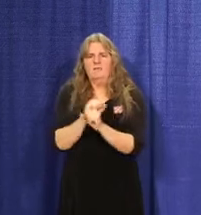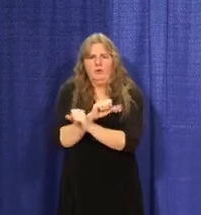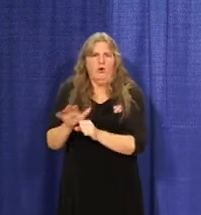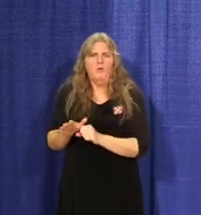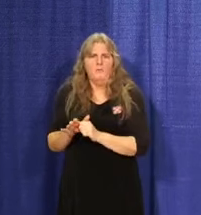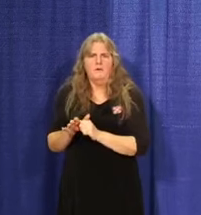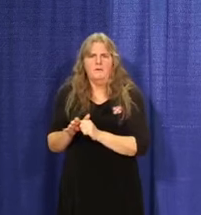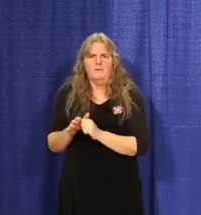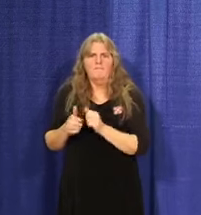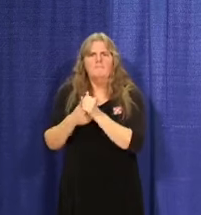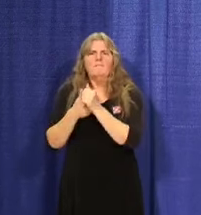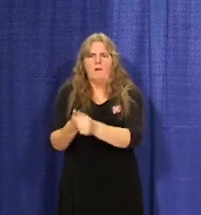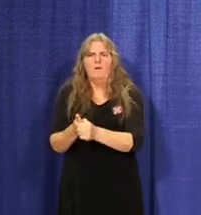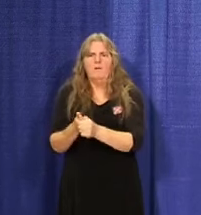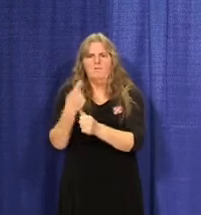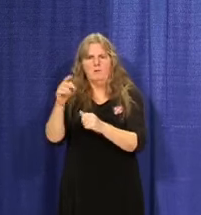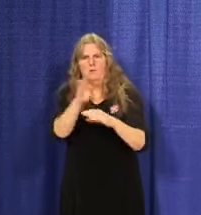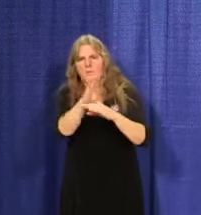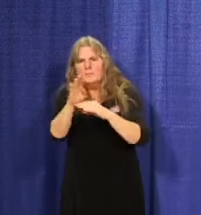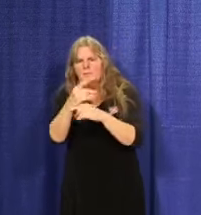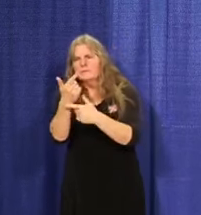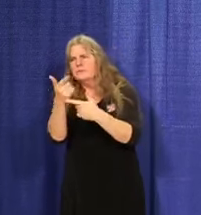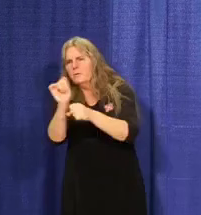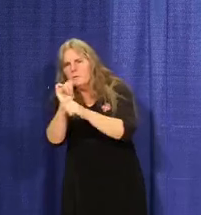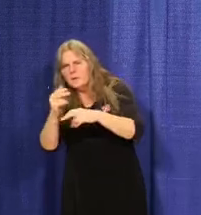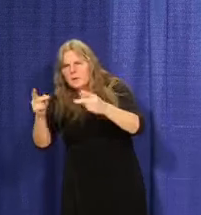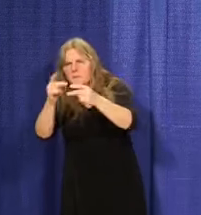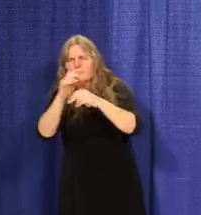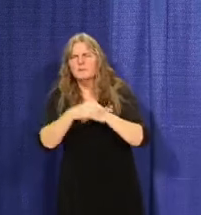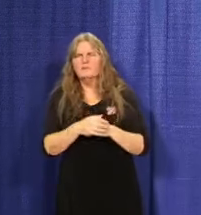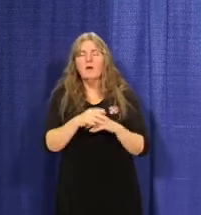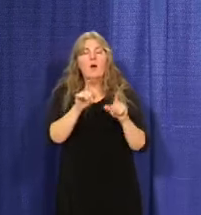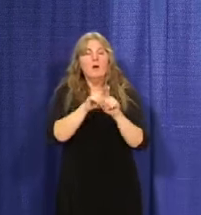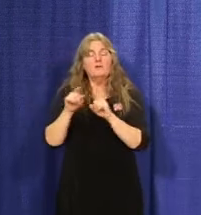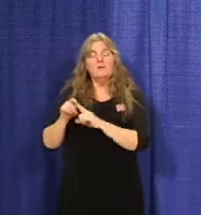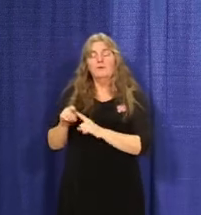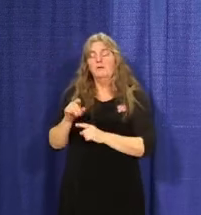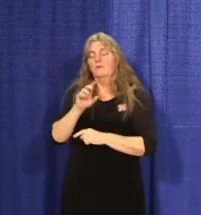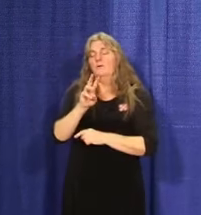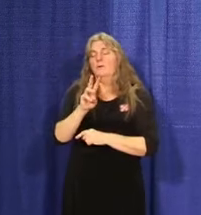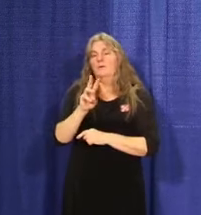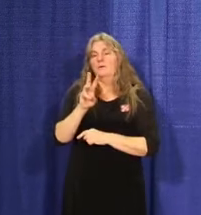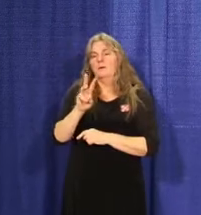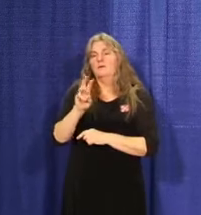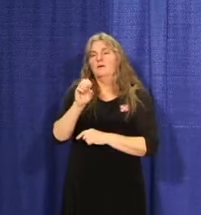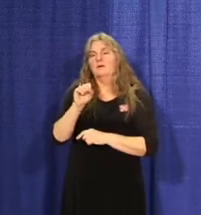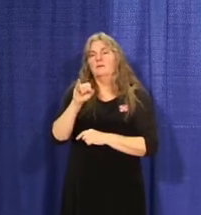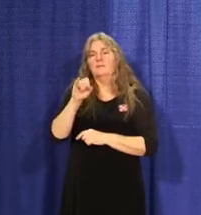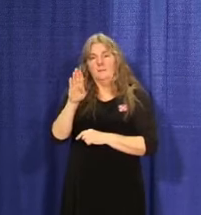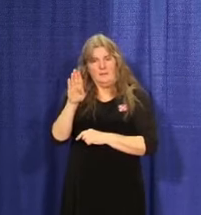Use the Yukon workers health and safety Board information as well. At their website, they have lots